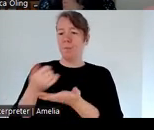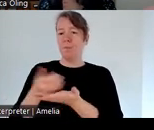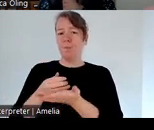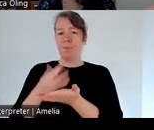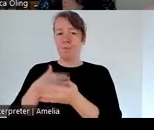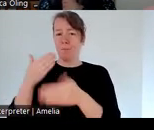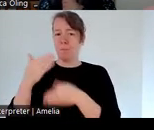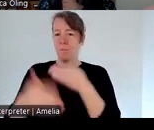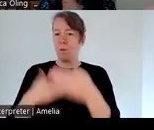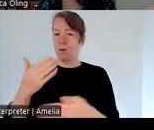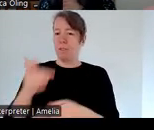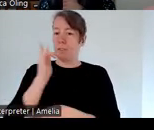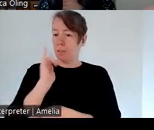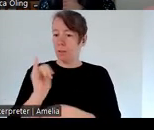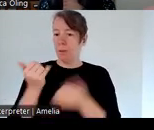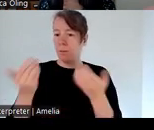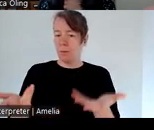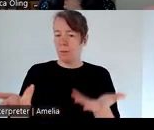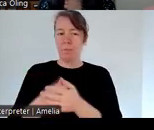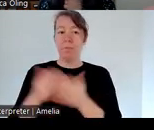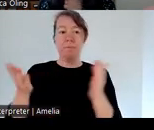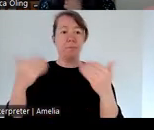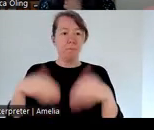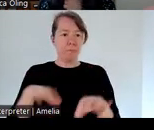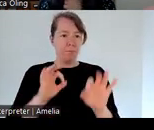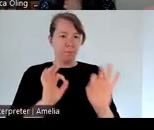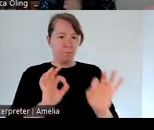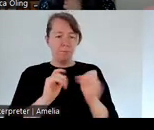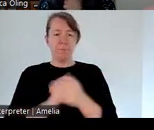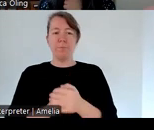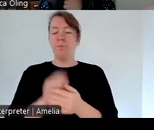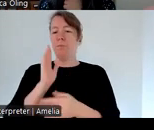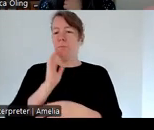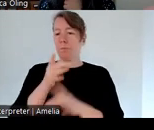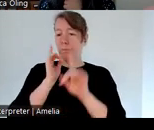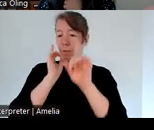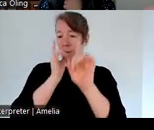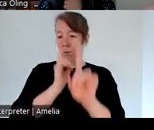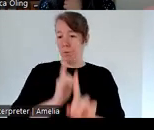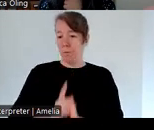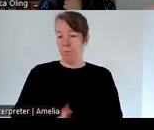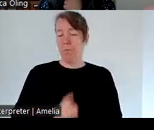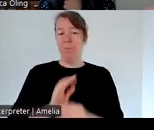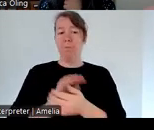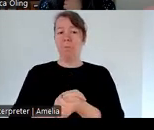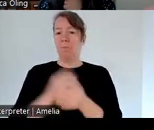Um, and next slide, Rebecca. This project, um, started off with several initial goals.